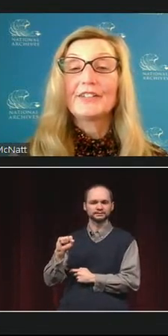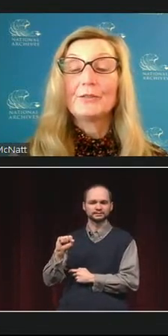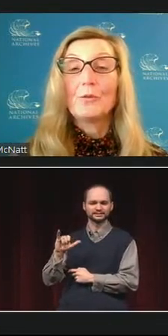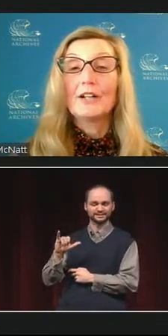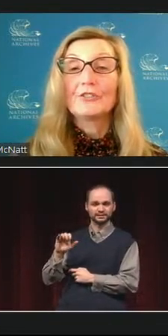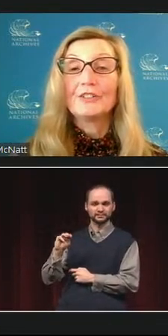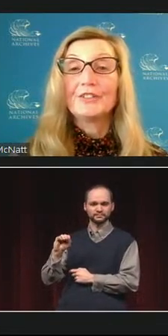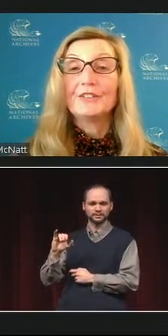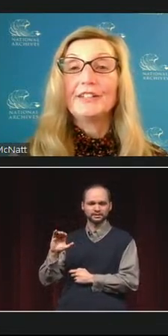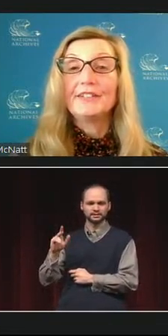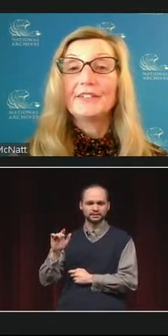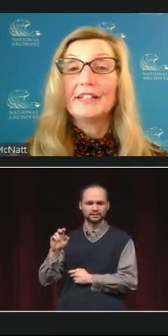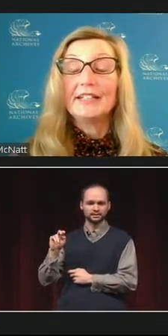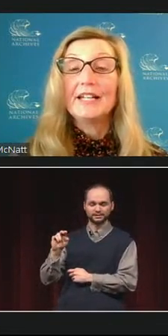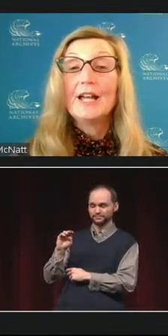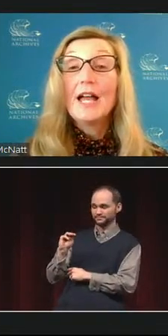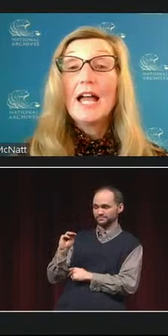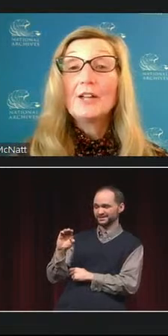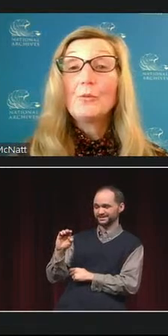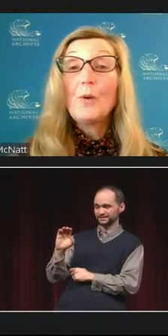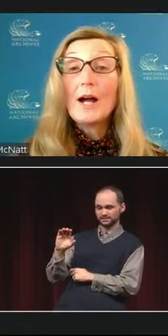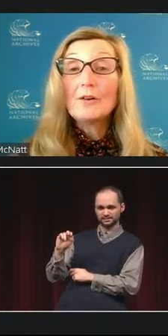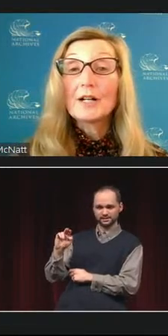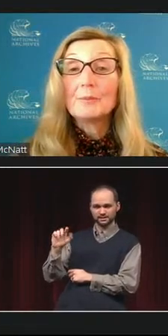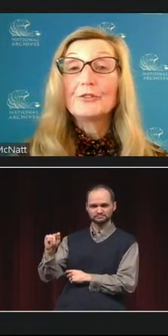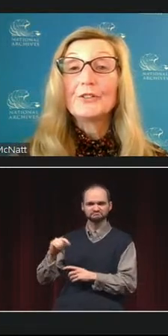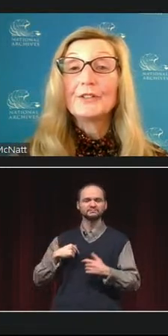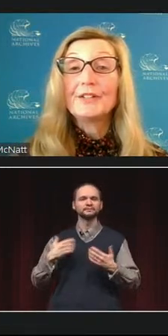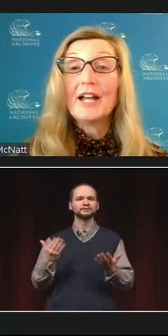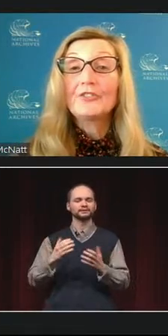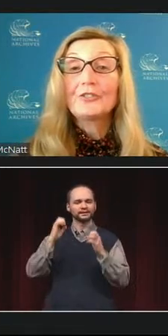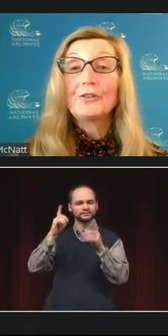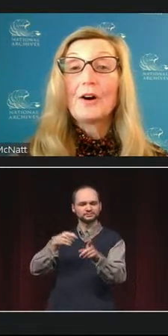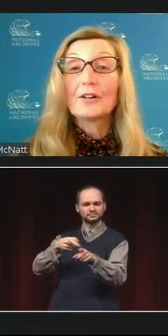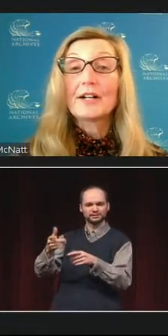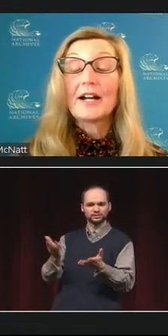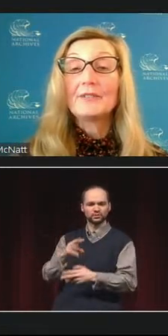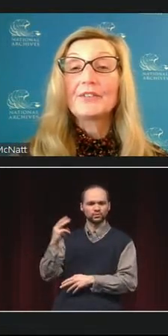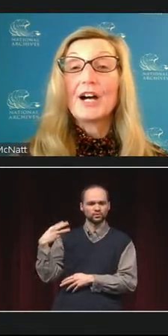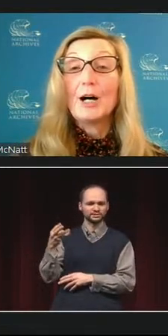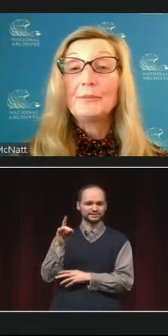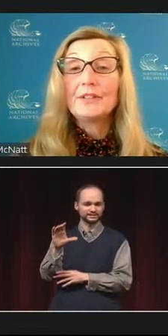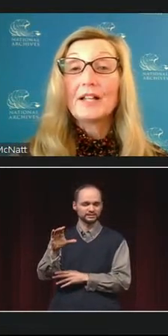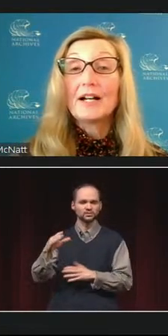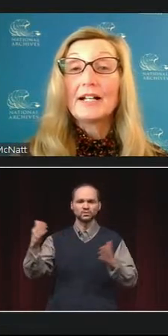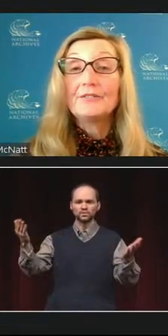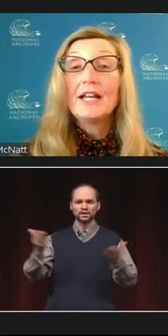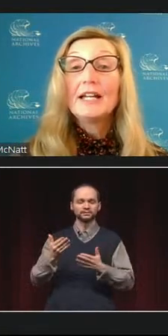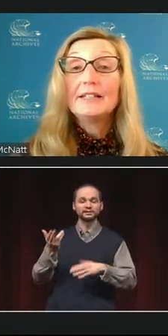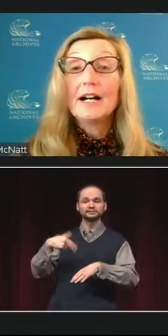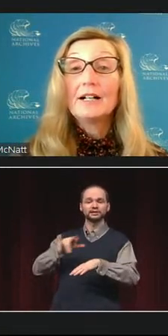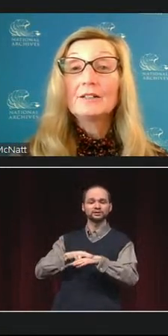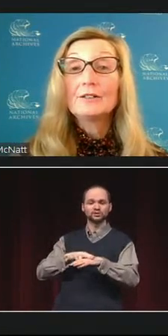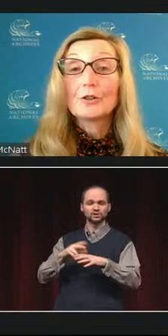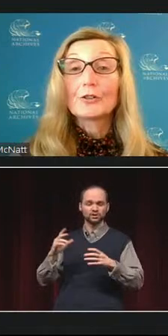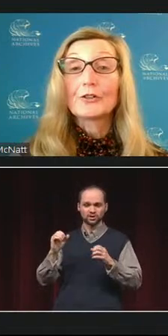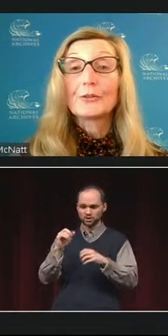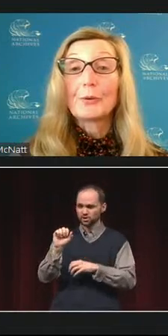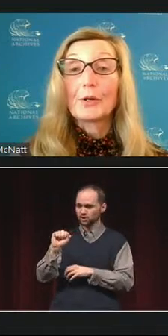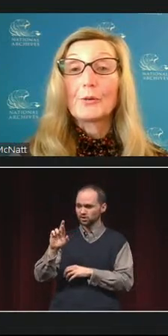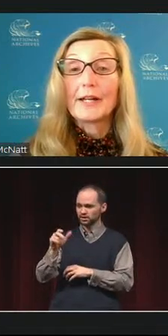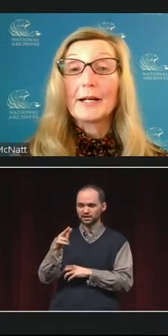in Washington DC. And welcome to the National Archives Comes Alive Young Learners Program.